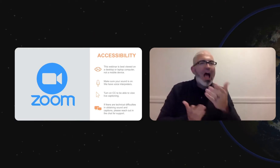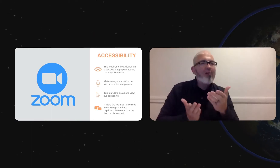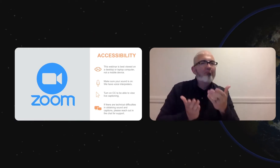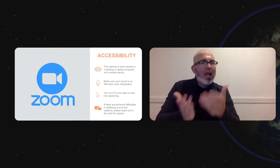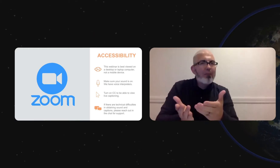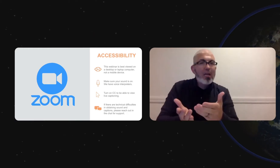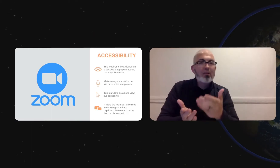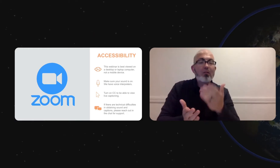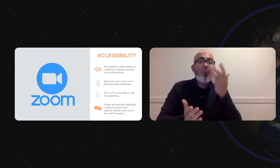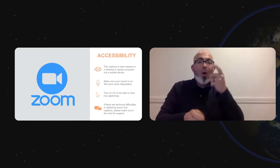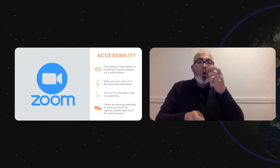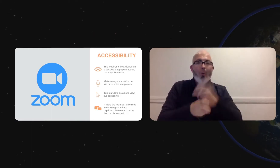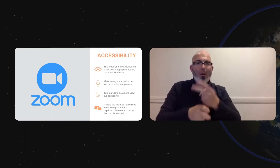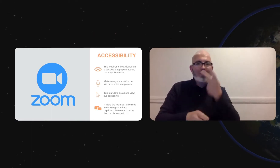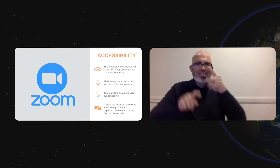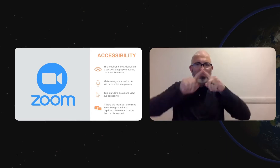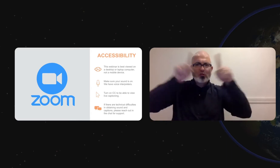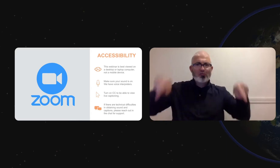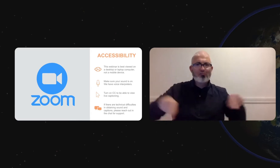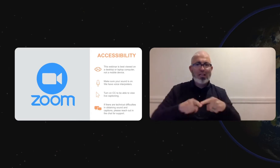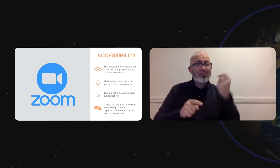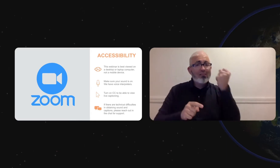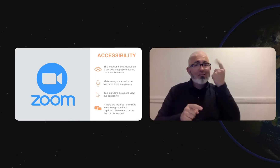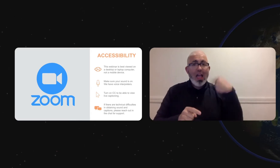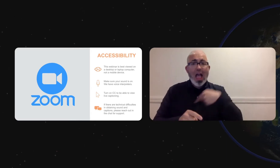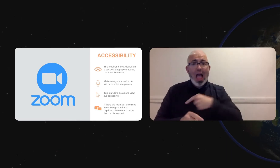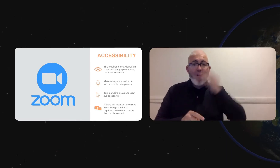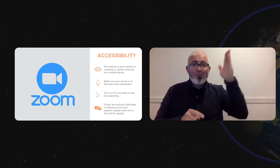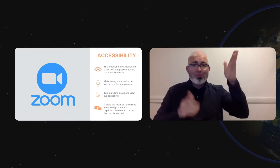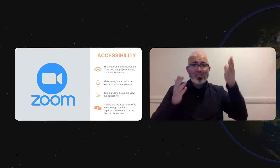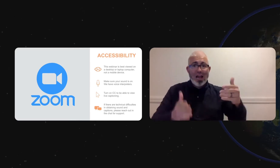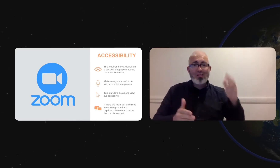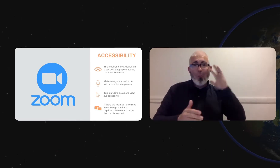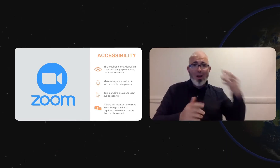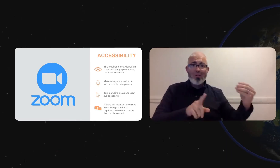It's not recommended to do otherwise because you won't have a full view of the screen.